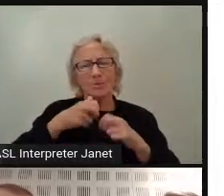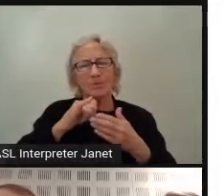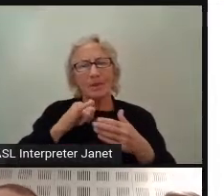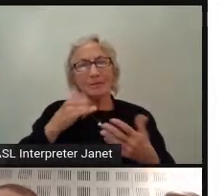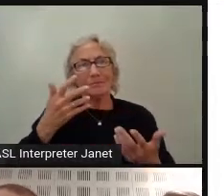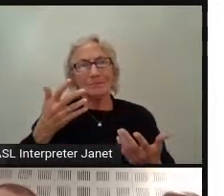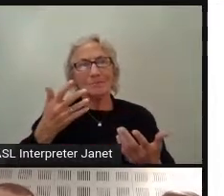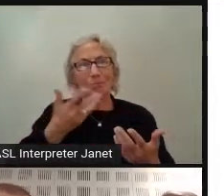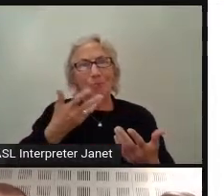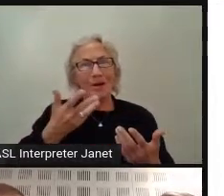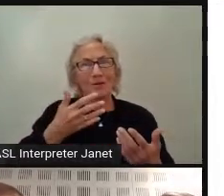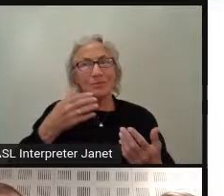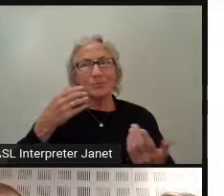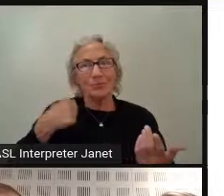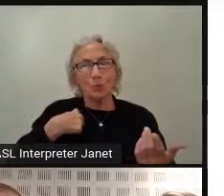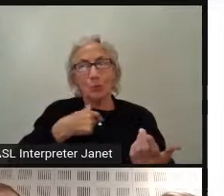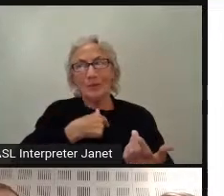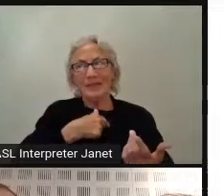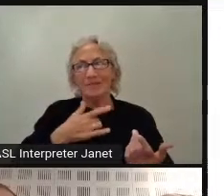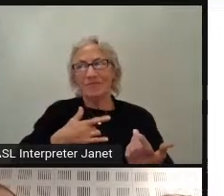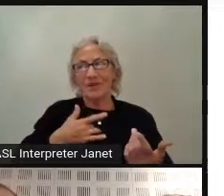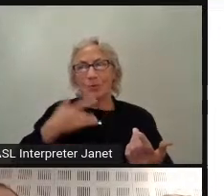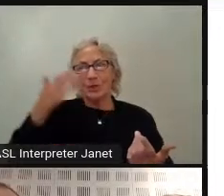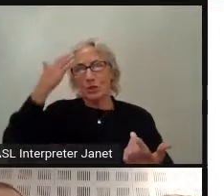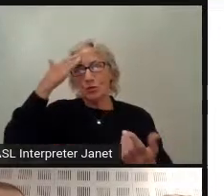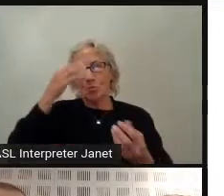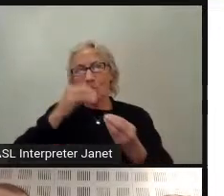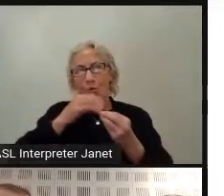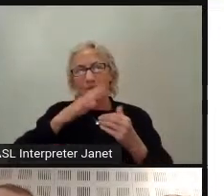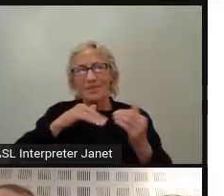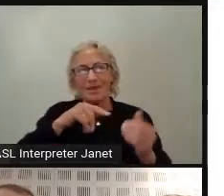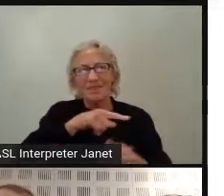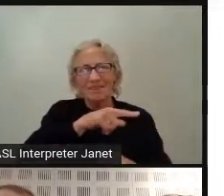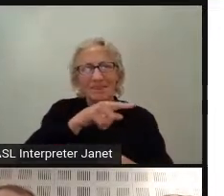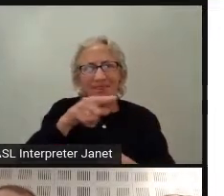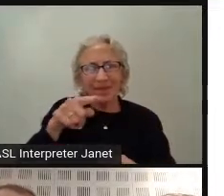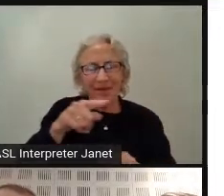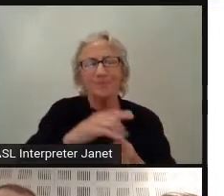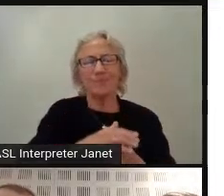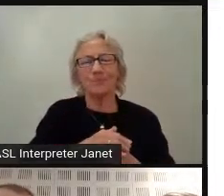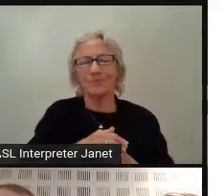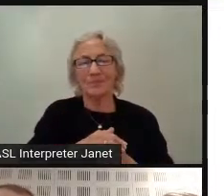the design we actually had the problem that we knew more than them.